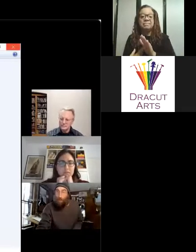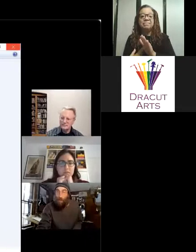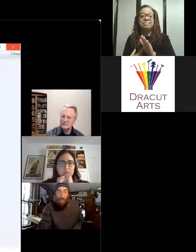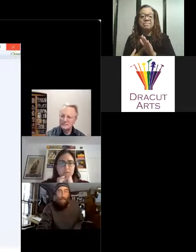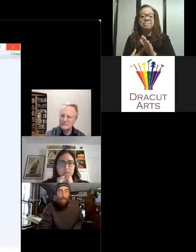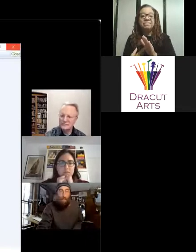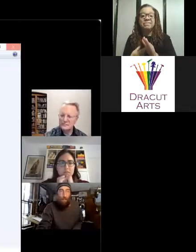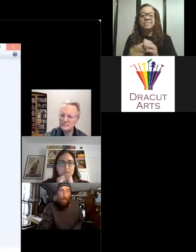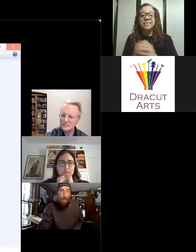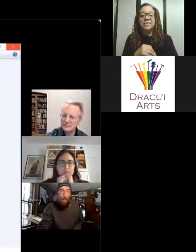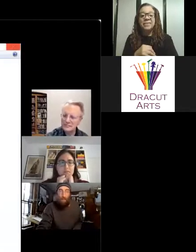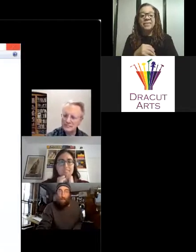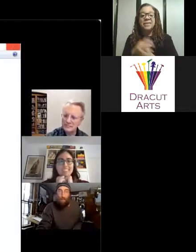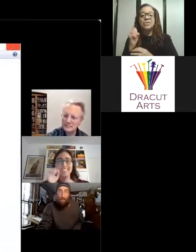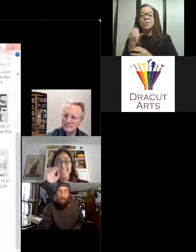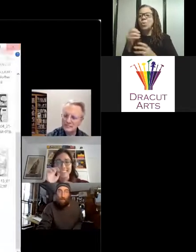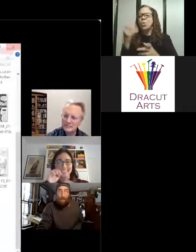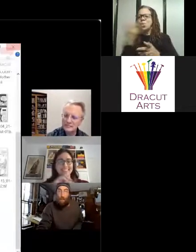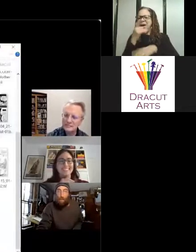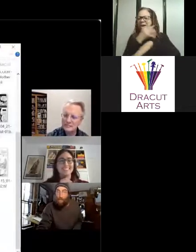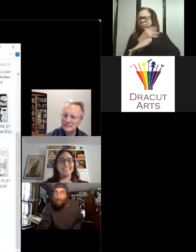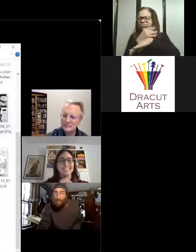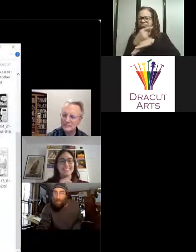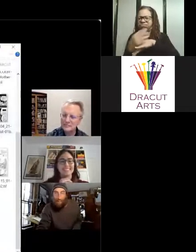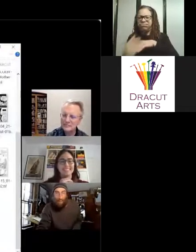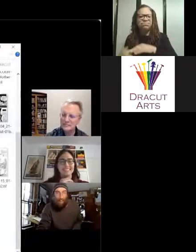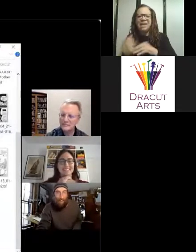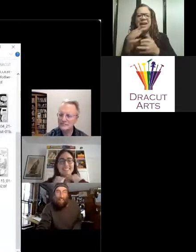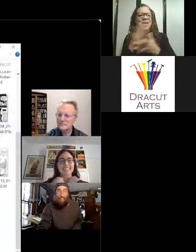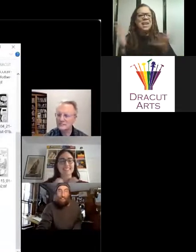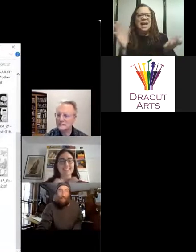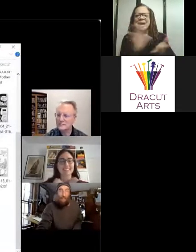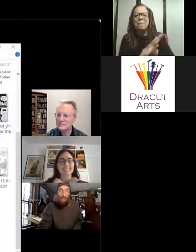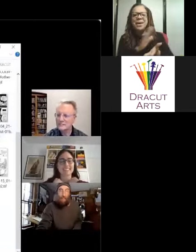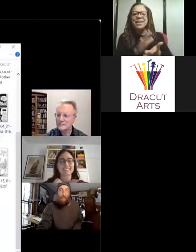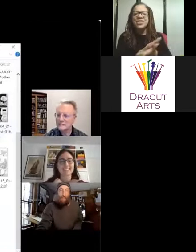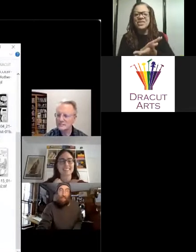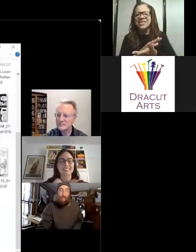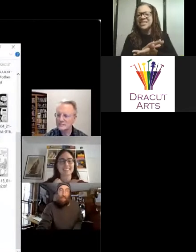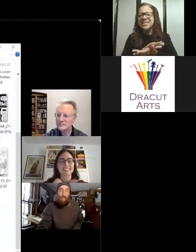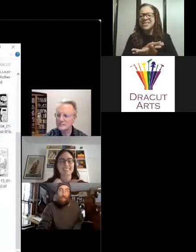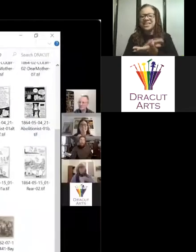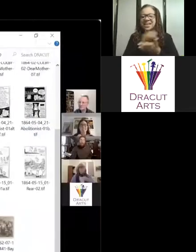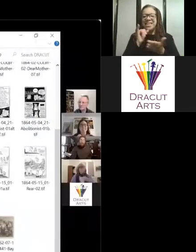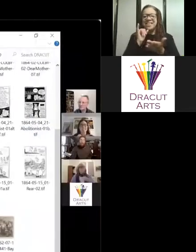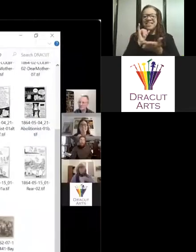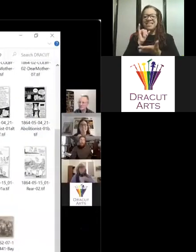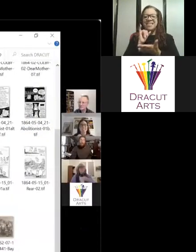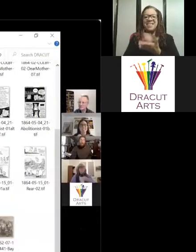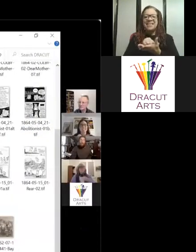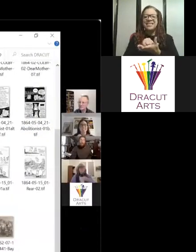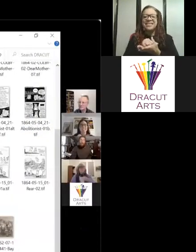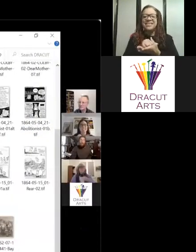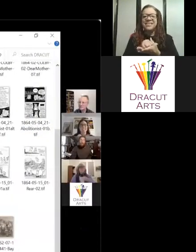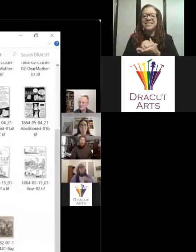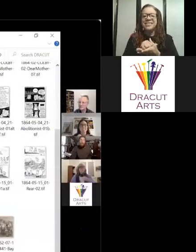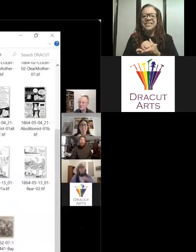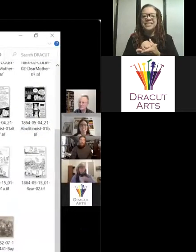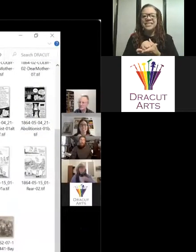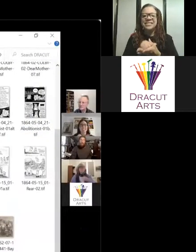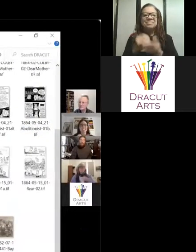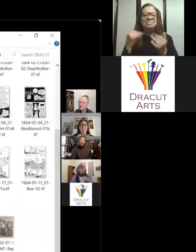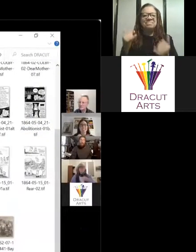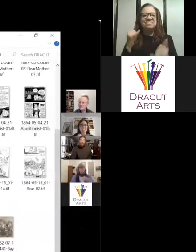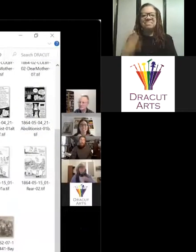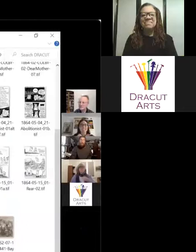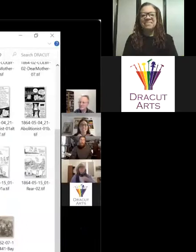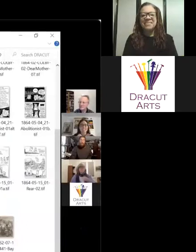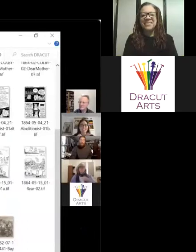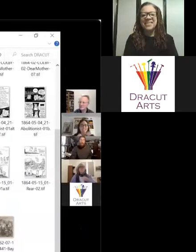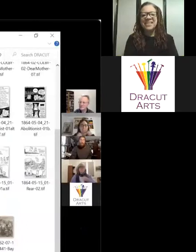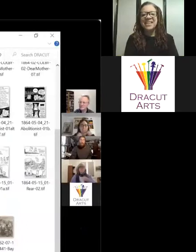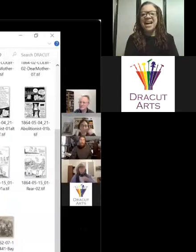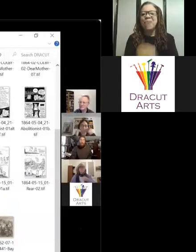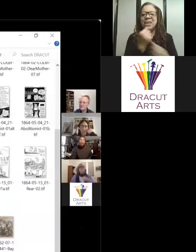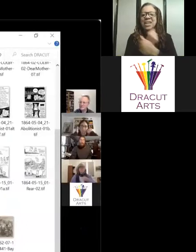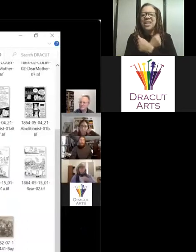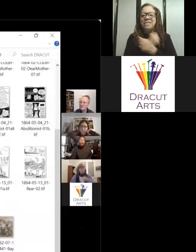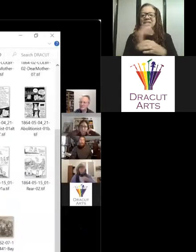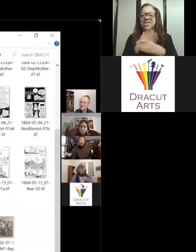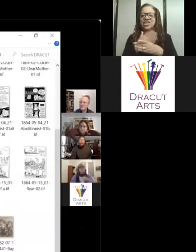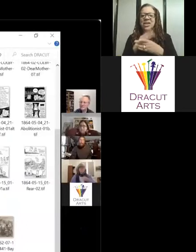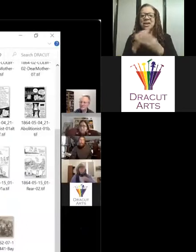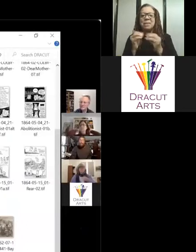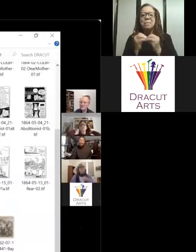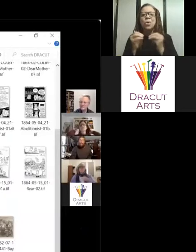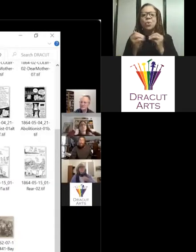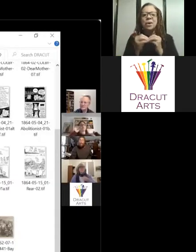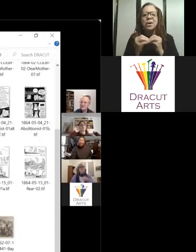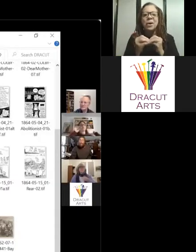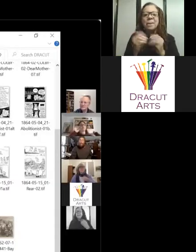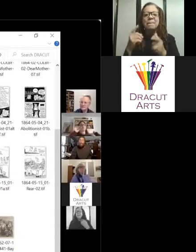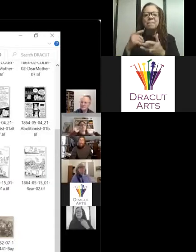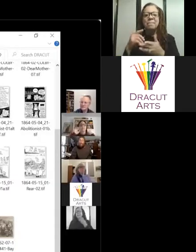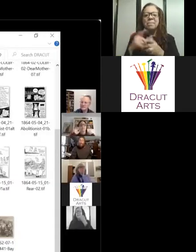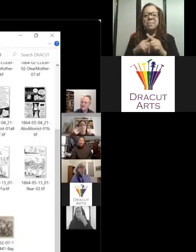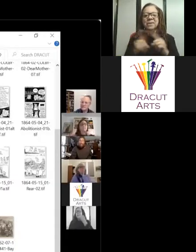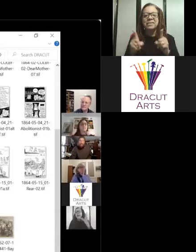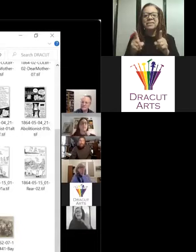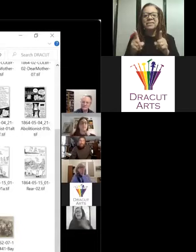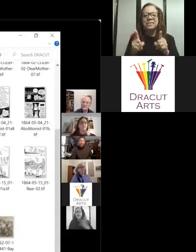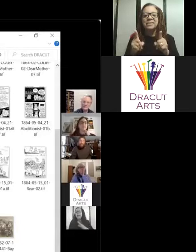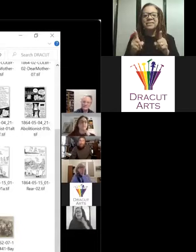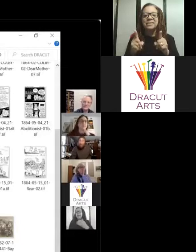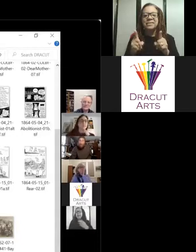So it is 2:50pm. I, I have a lot of pages that I that I love to show!